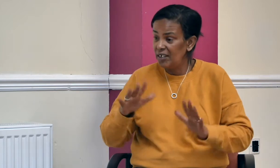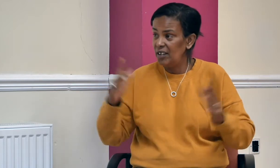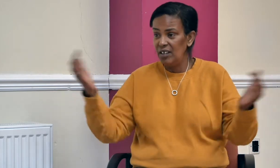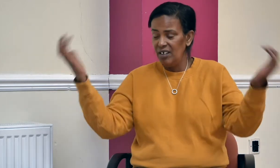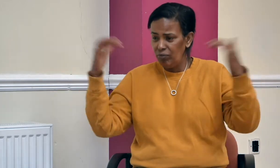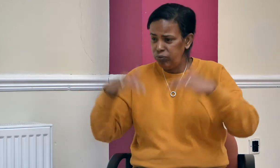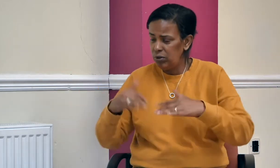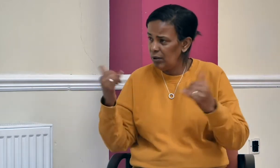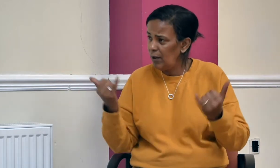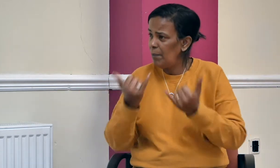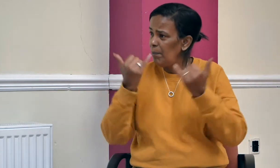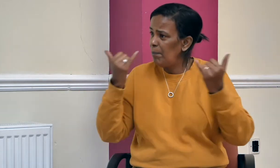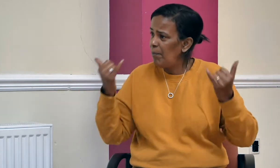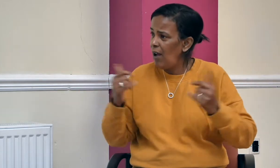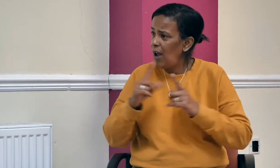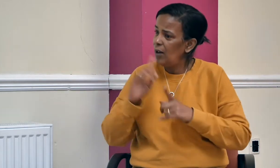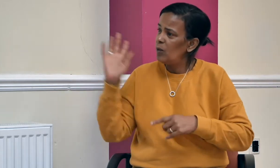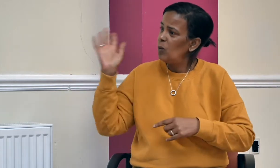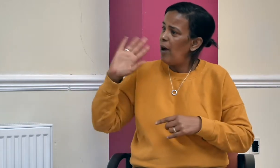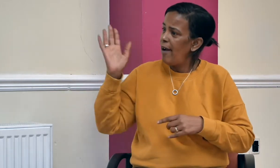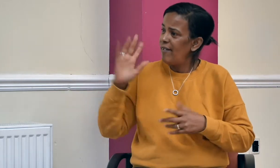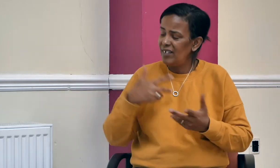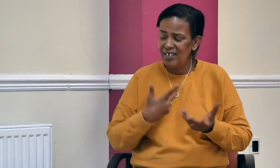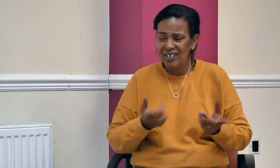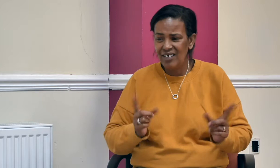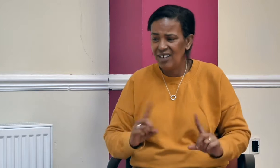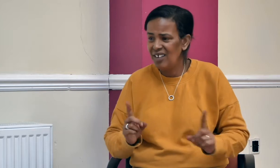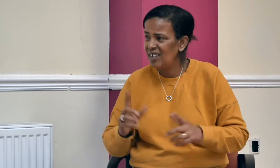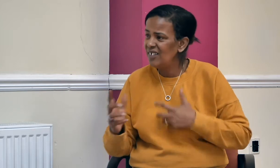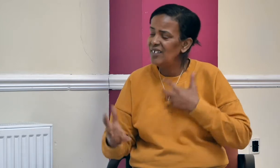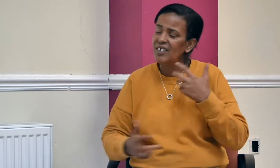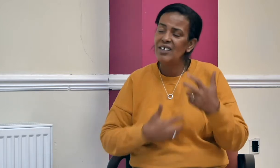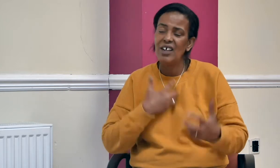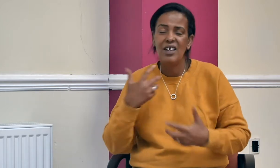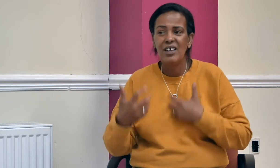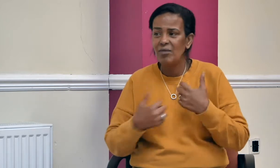Then lots of people came round for a party, waving at us, but I still didn't understand what was happening. It was so frustrating.